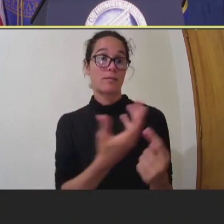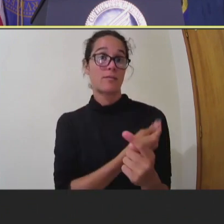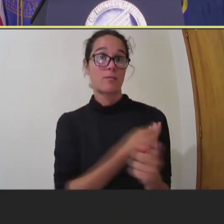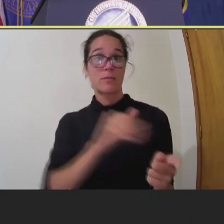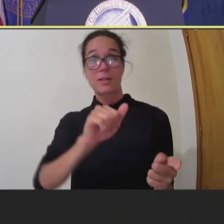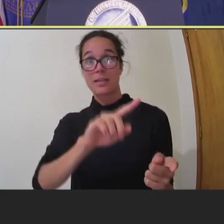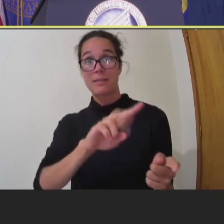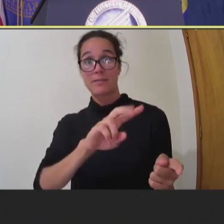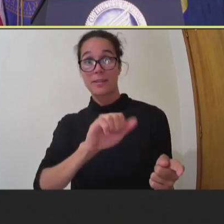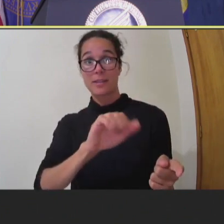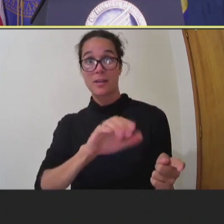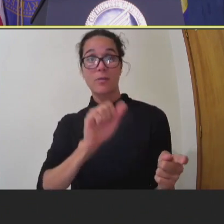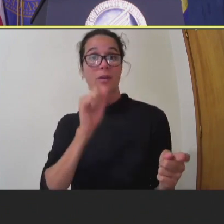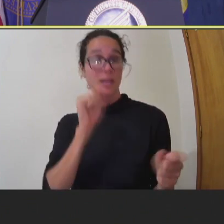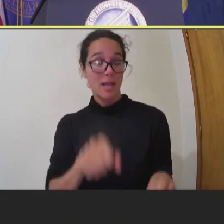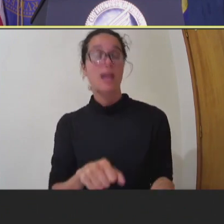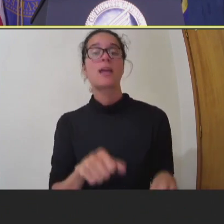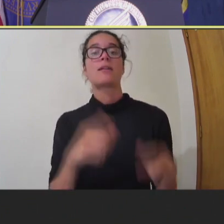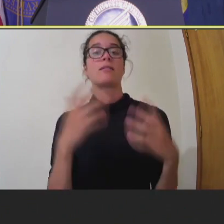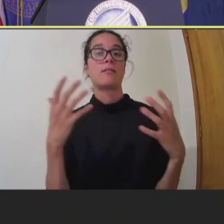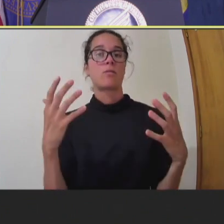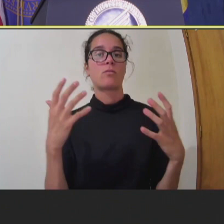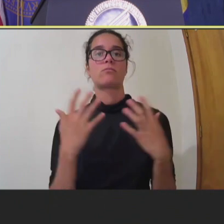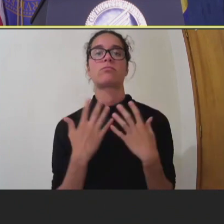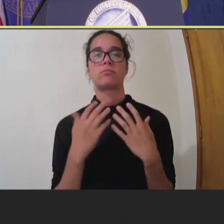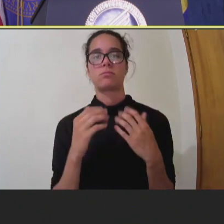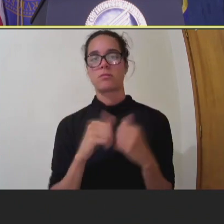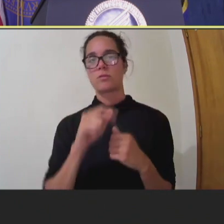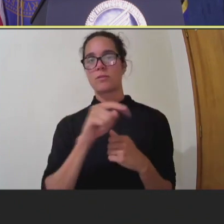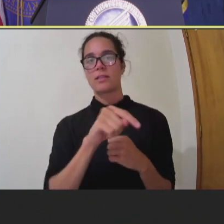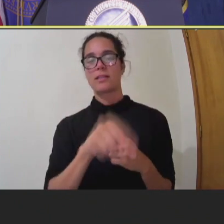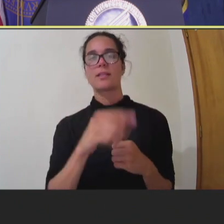that diabetes in these mice. This is the glucose tolerance test, but we've also done insulin